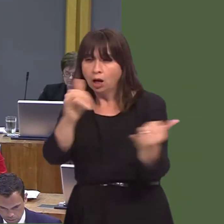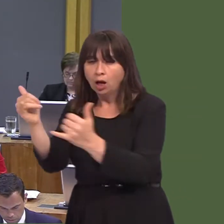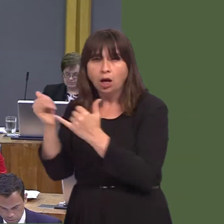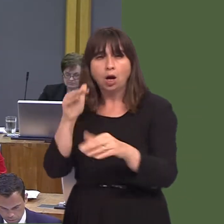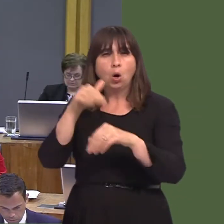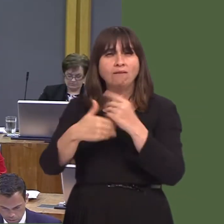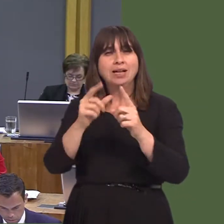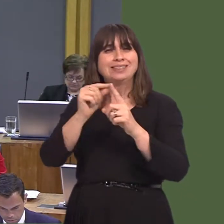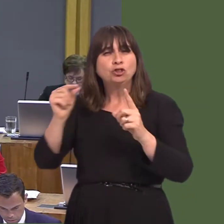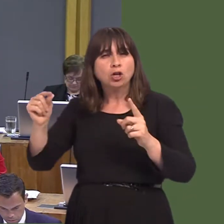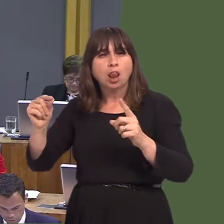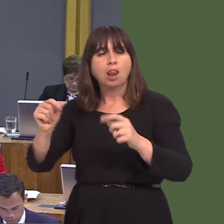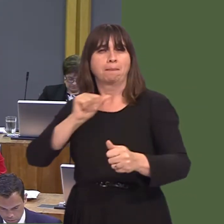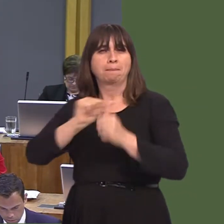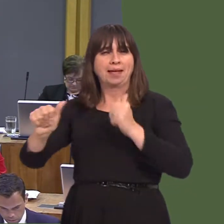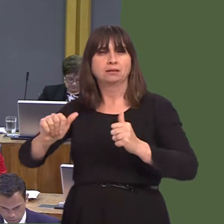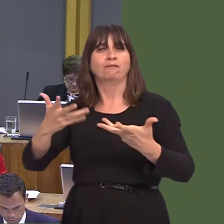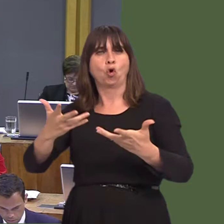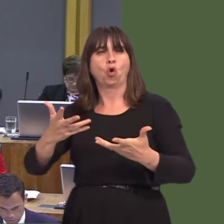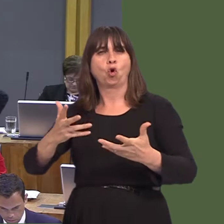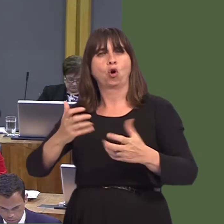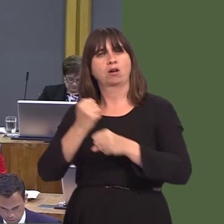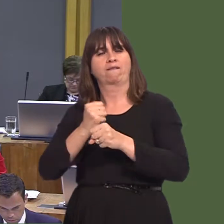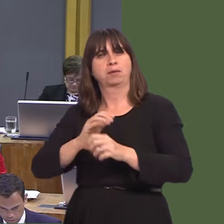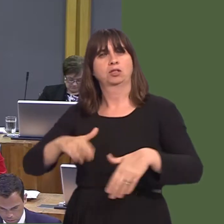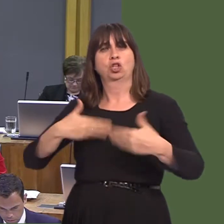gwell gwasanaethau cyhoeddus? OAQ52217 Carwyn Jones AM: Can I commend the Member, first of all, for his interest in this?